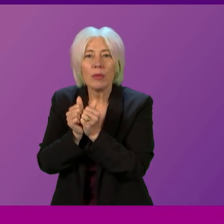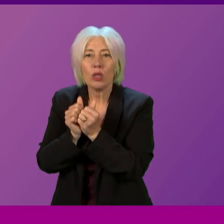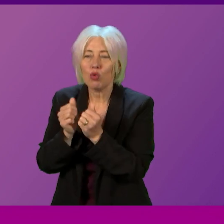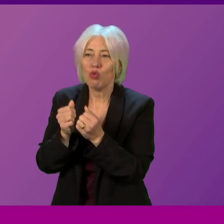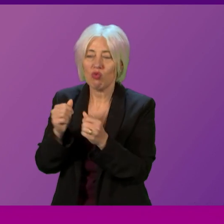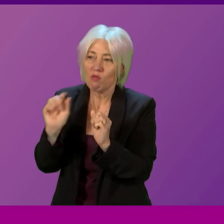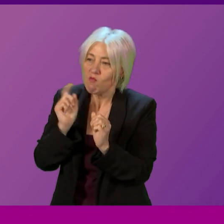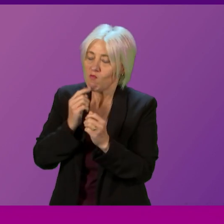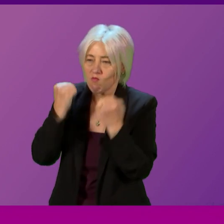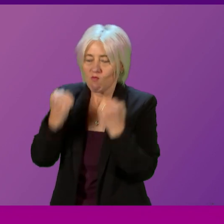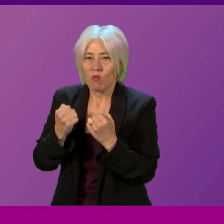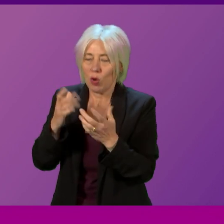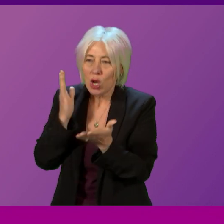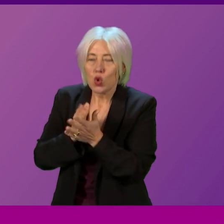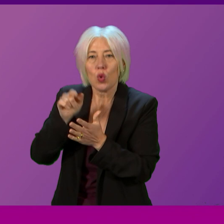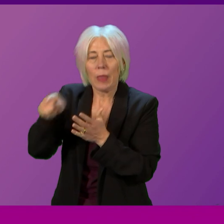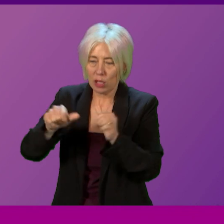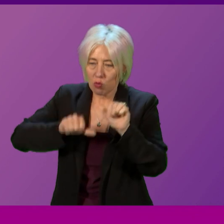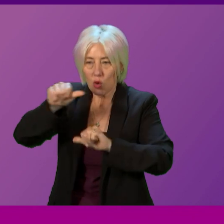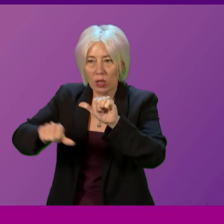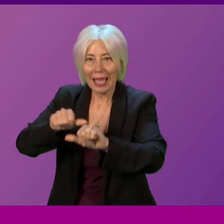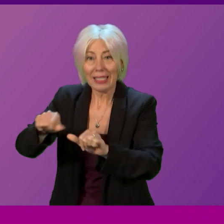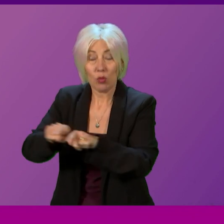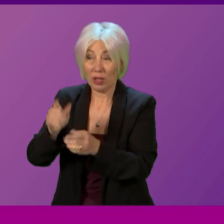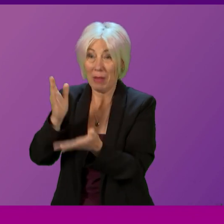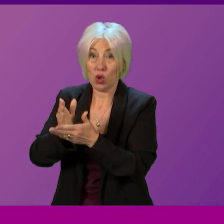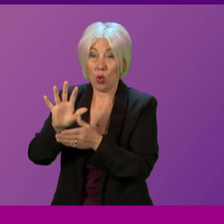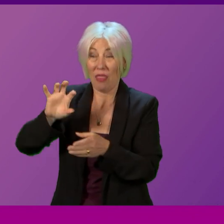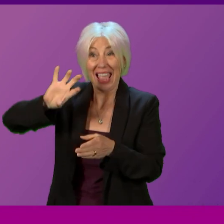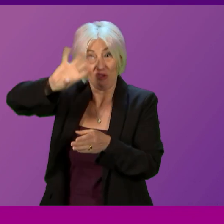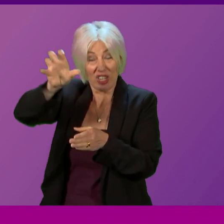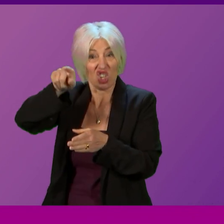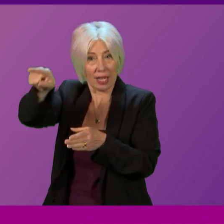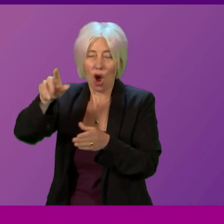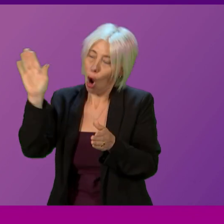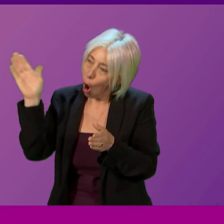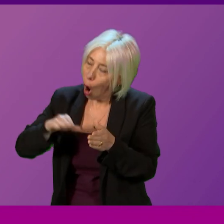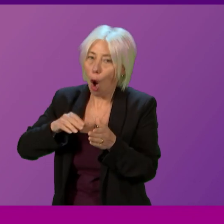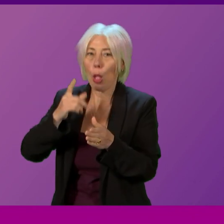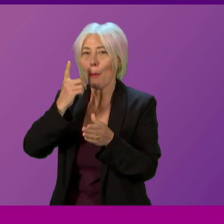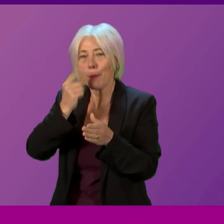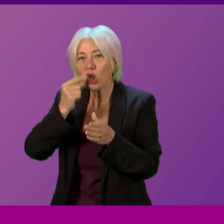that process and reassure people in my region that every possible step has been taken to